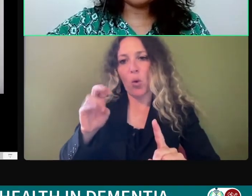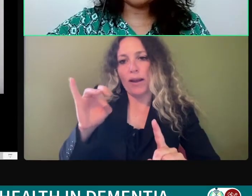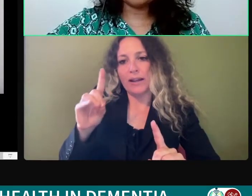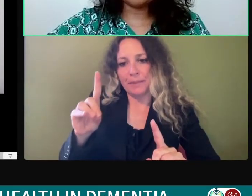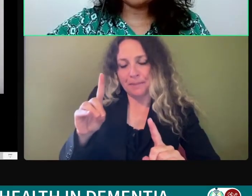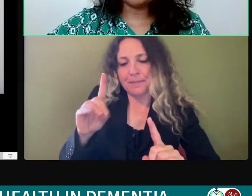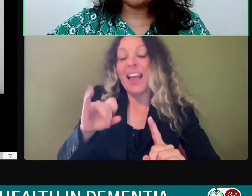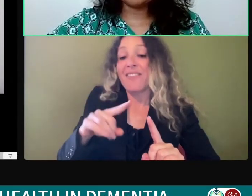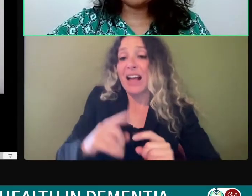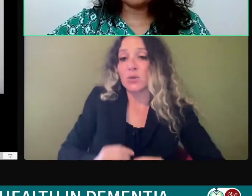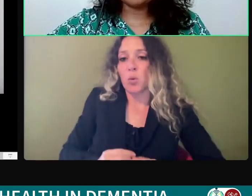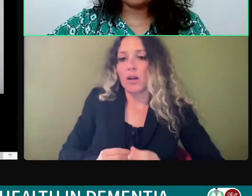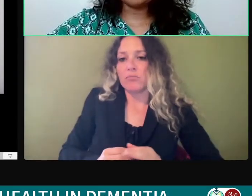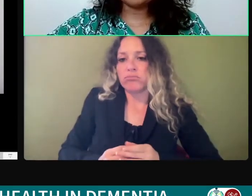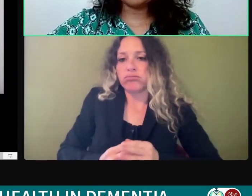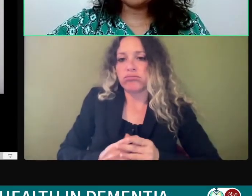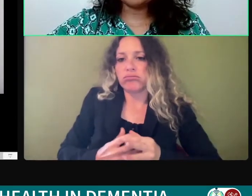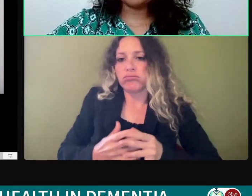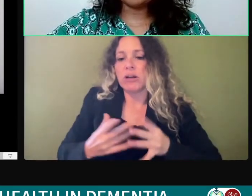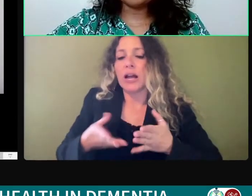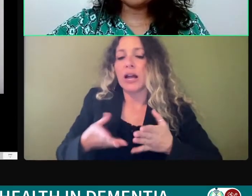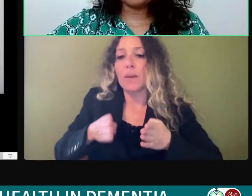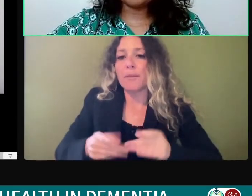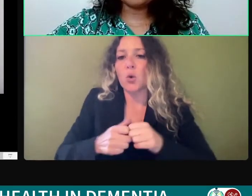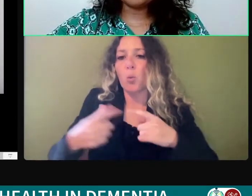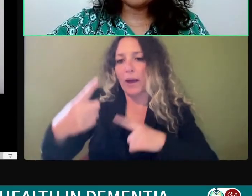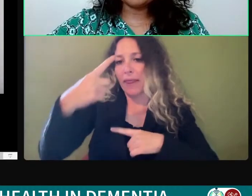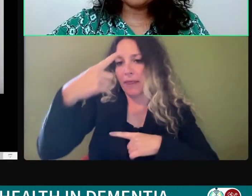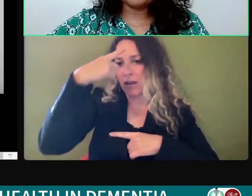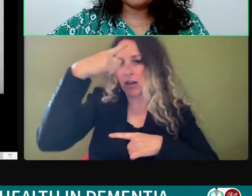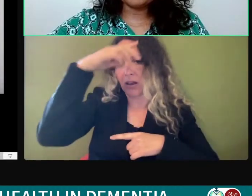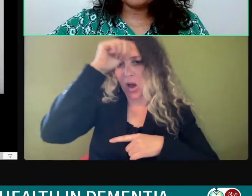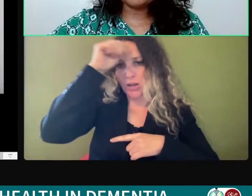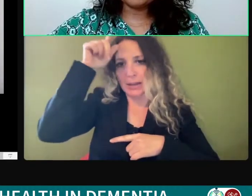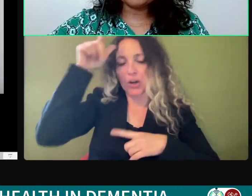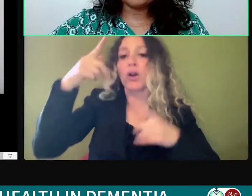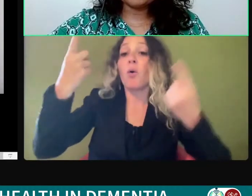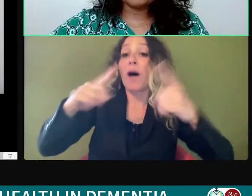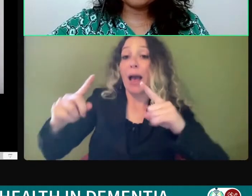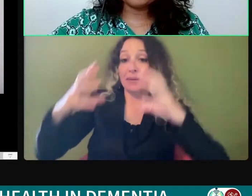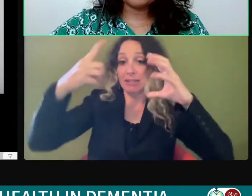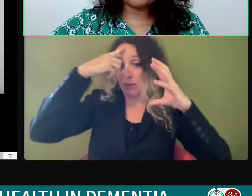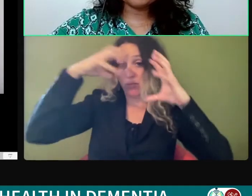What a lot of people don't know is that this protein builds up in the brain 15 to 20 years